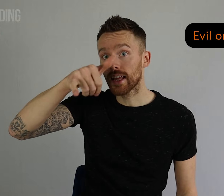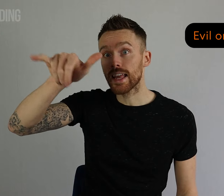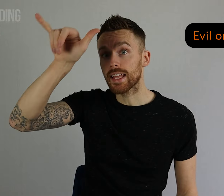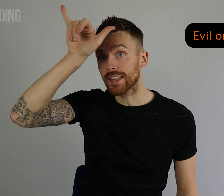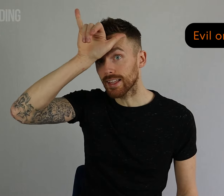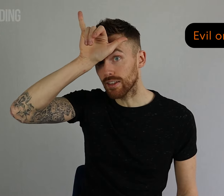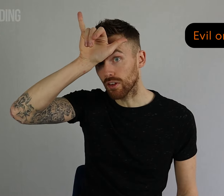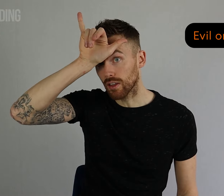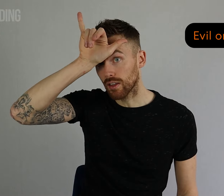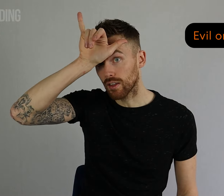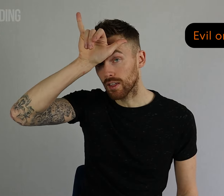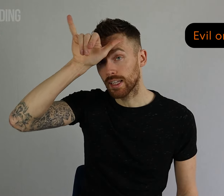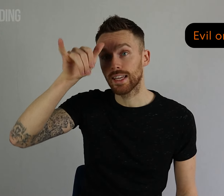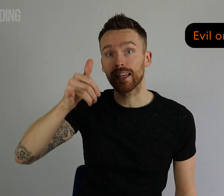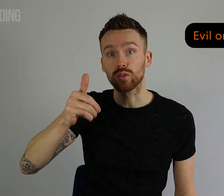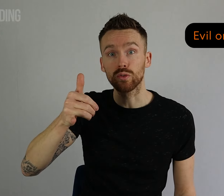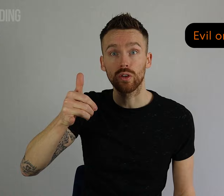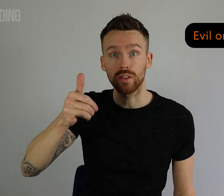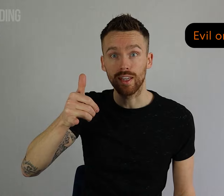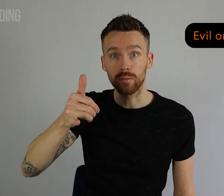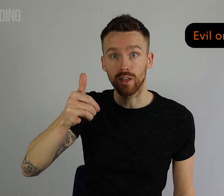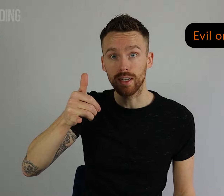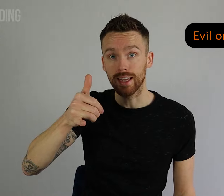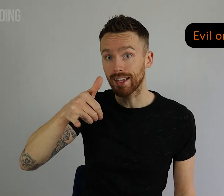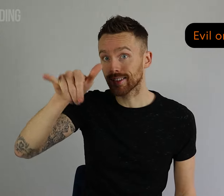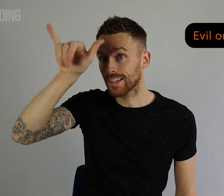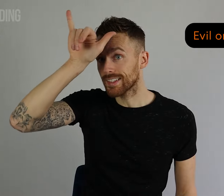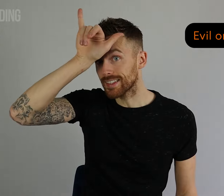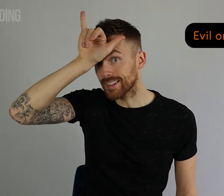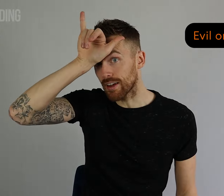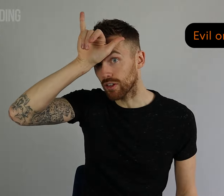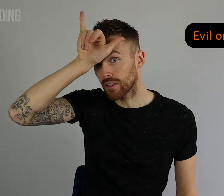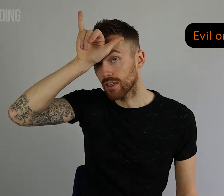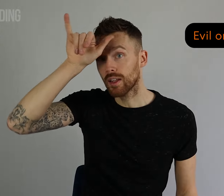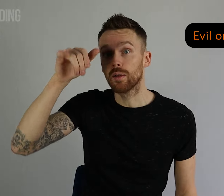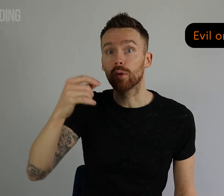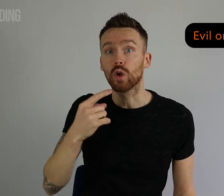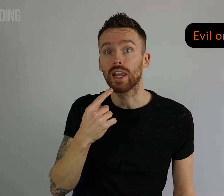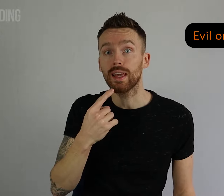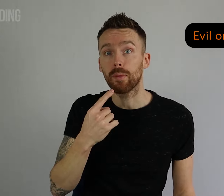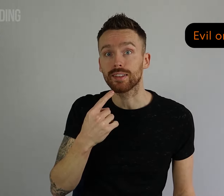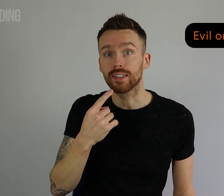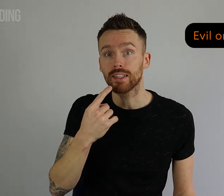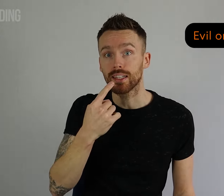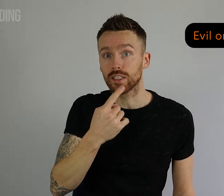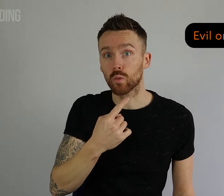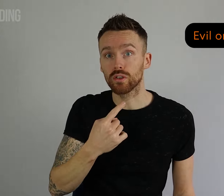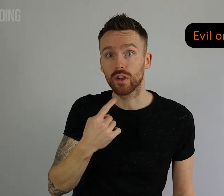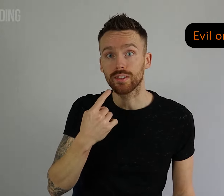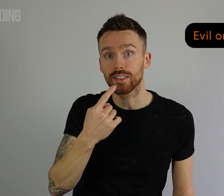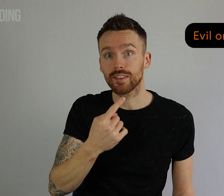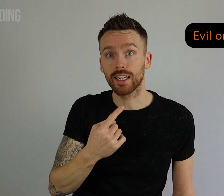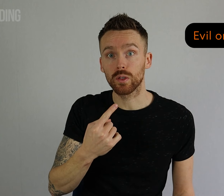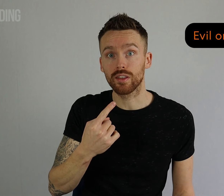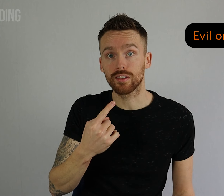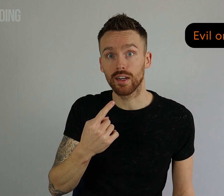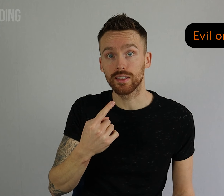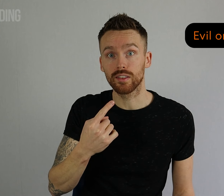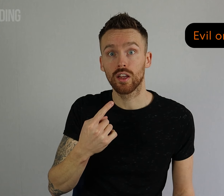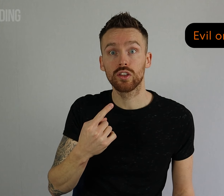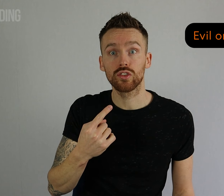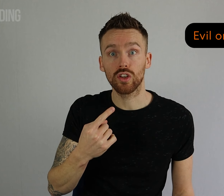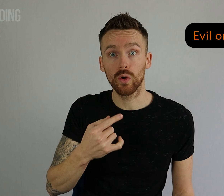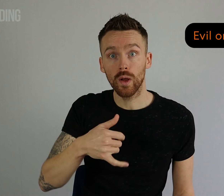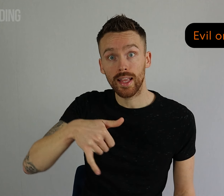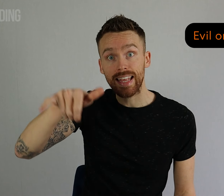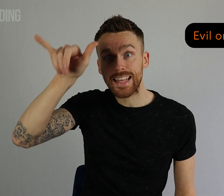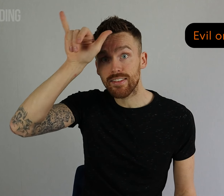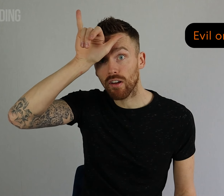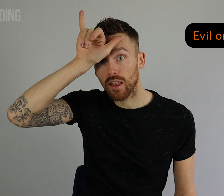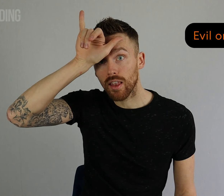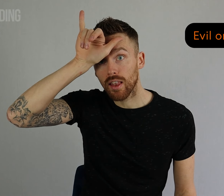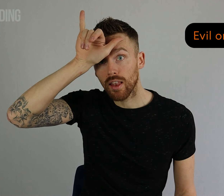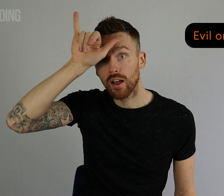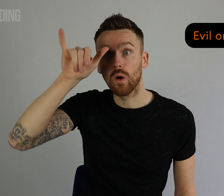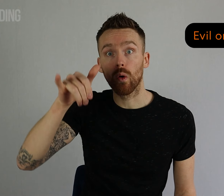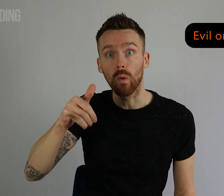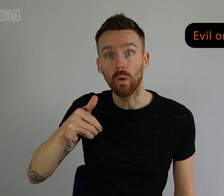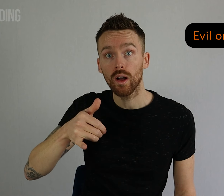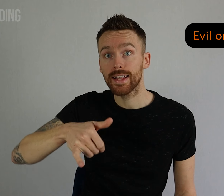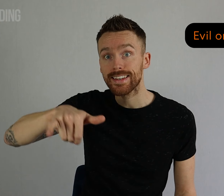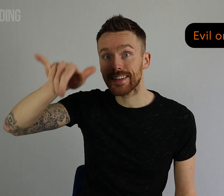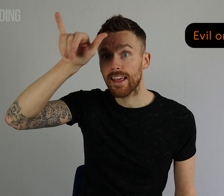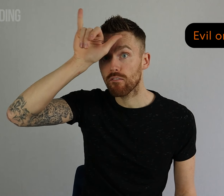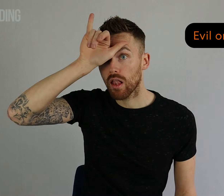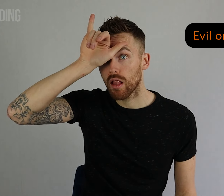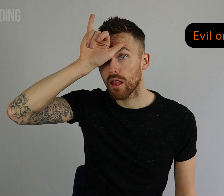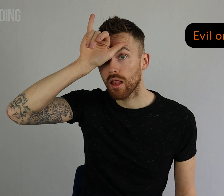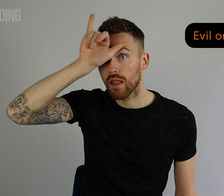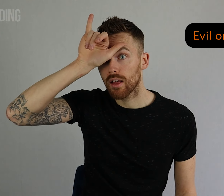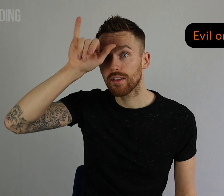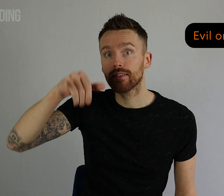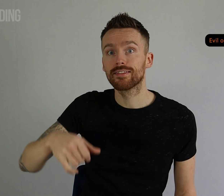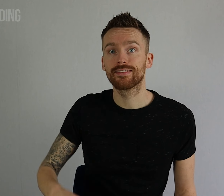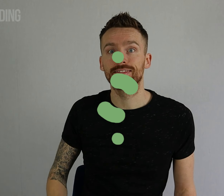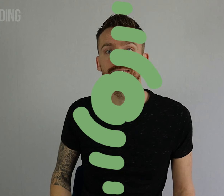Evil. It's also the same sign as Devil. But your lip pattern is what's going to distinguish the sign so, evil or devil.